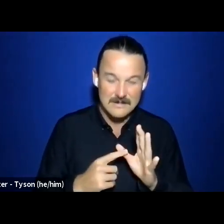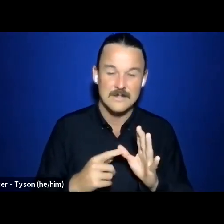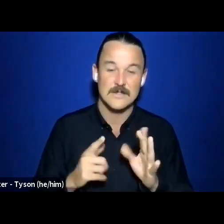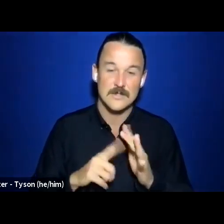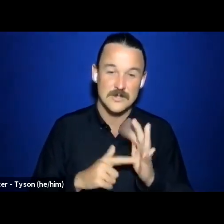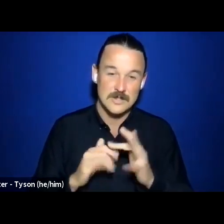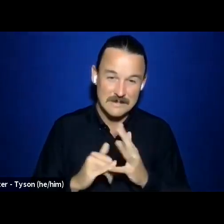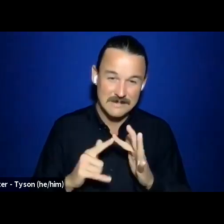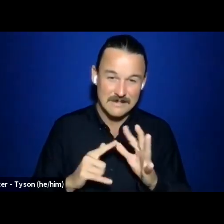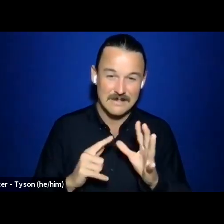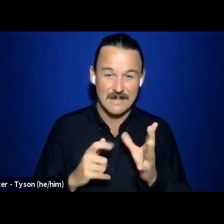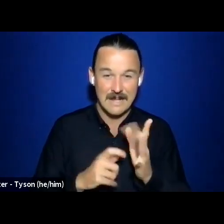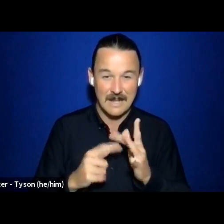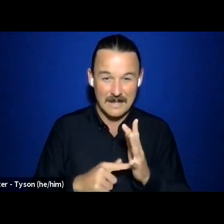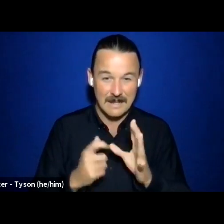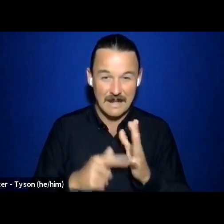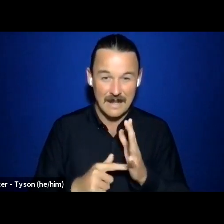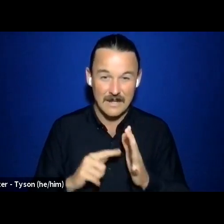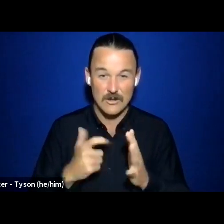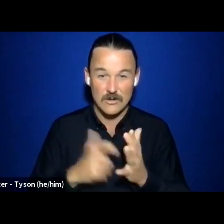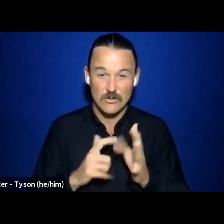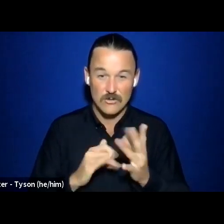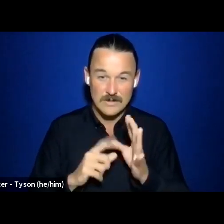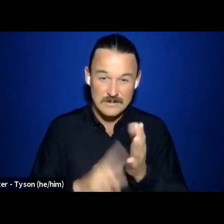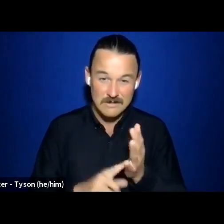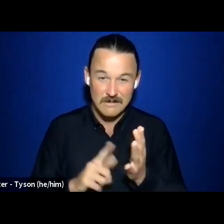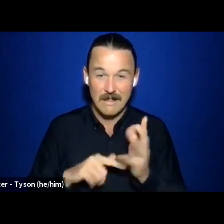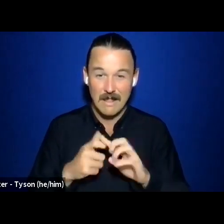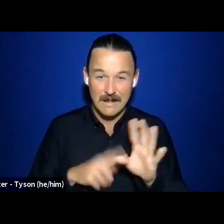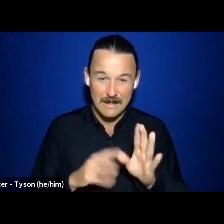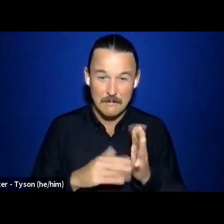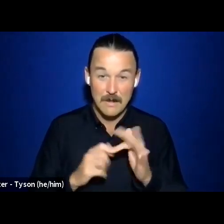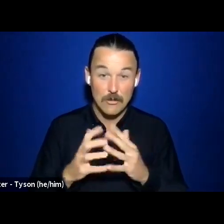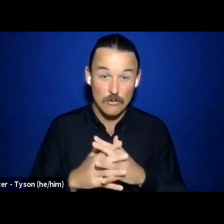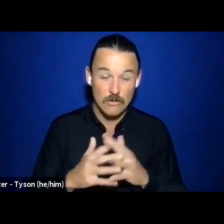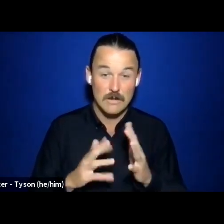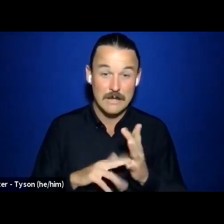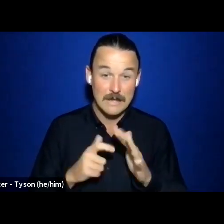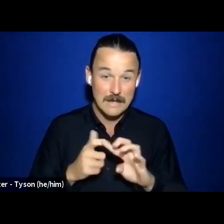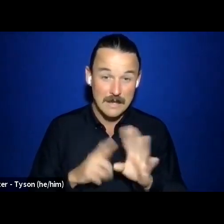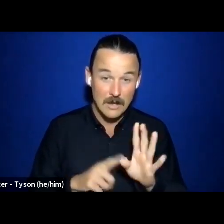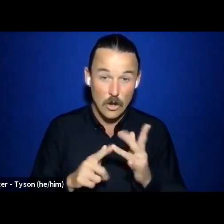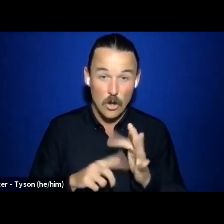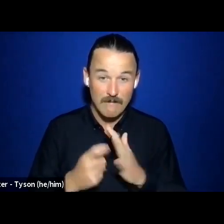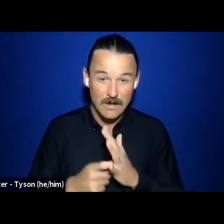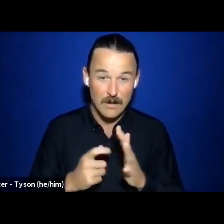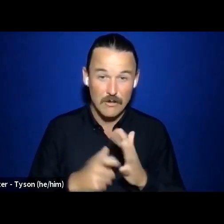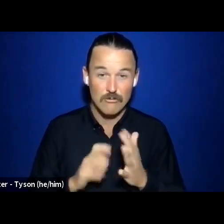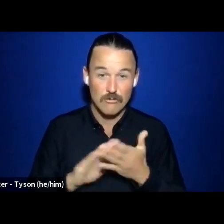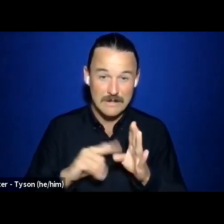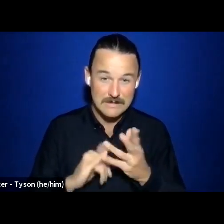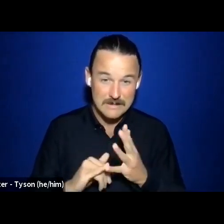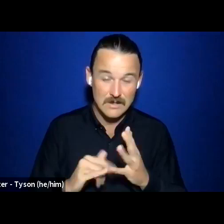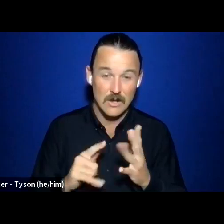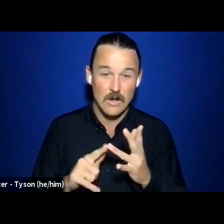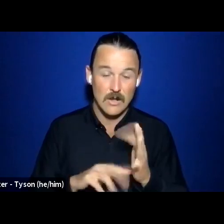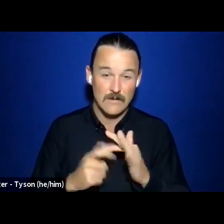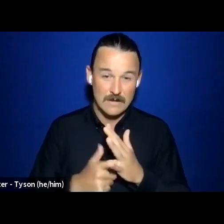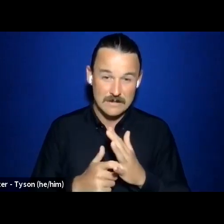declan Elizabeth, Elvis, and in his declan Elizabeth, Elvis, and in easy Isabel Jesse. Kate cat Crystal is like Kate cat Crystal is lot lucky man Kate cat Crystal is lot lucky matthew, Nikki, Oliver race. Robin Robin Sanjay, Sean